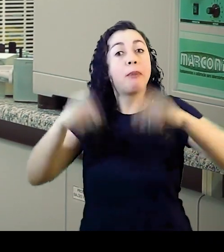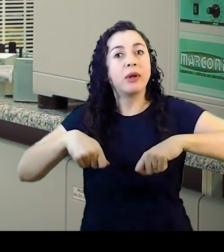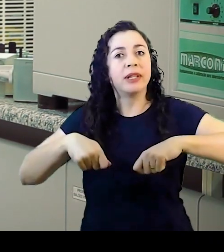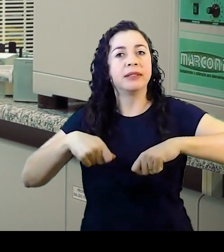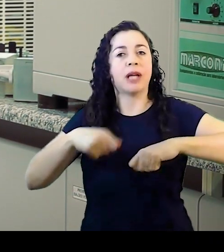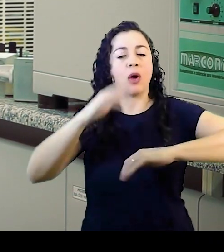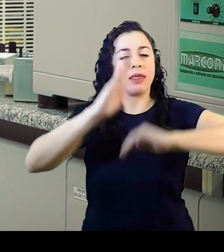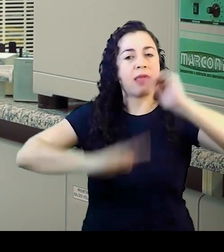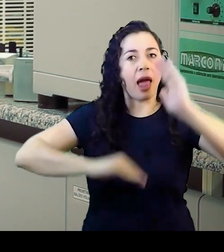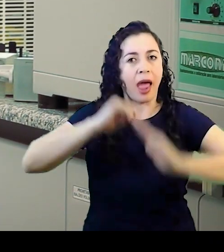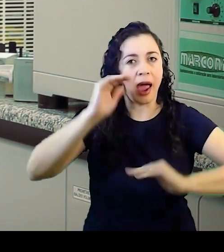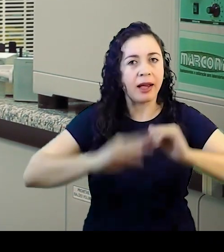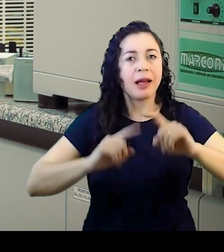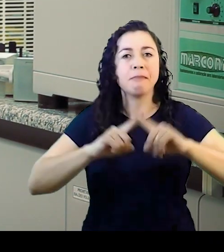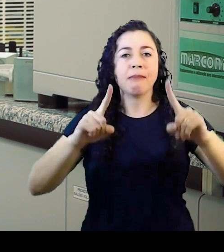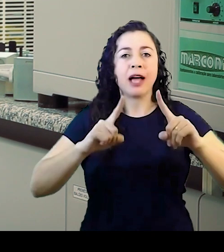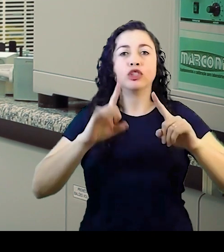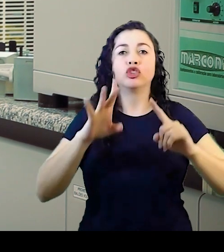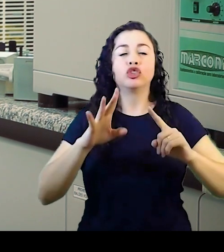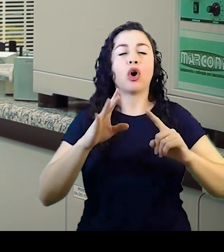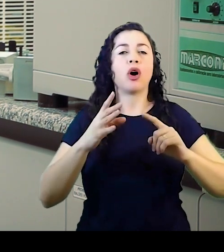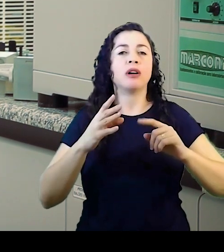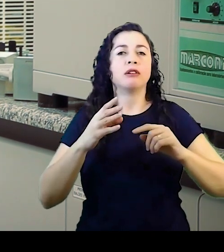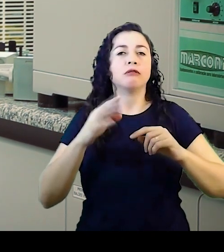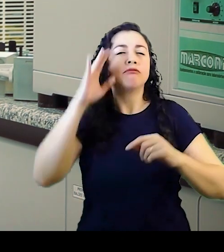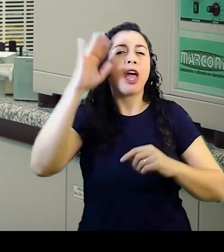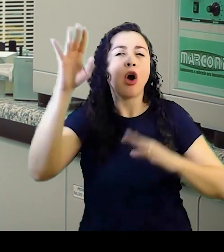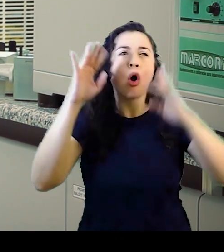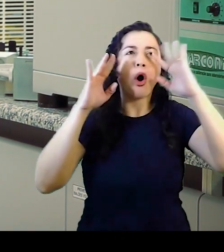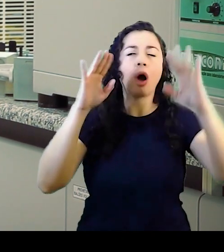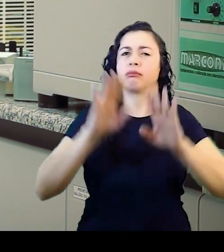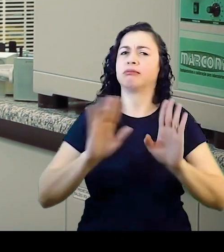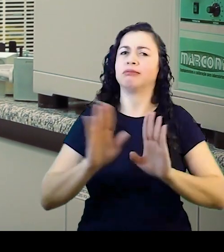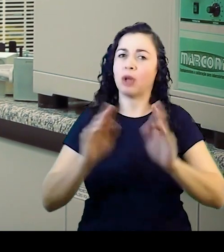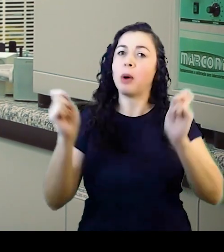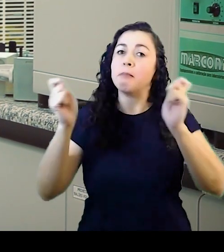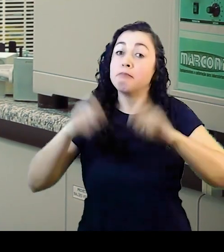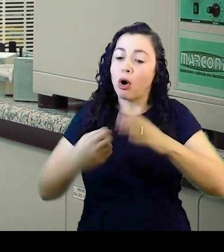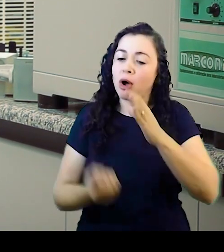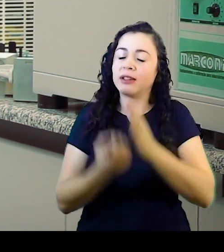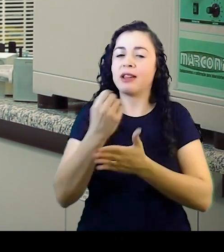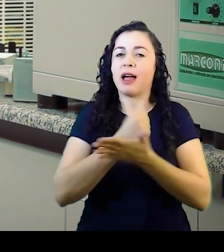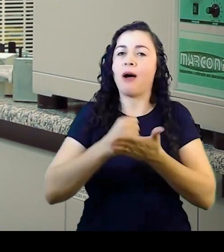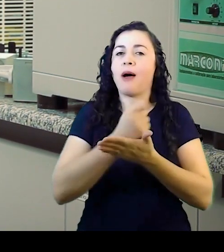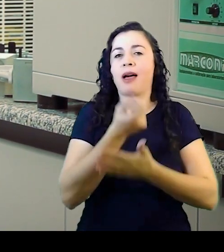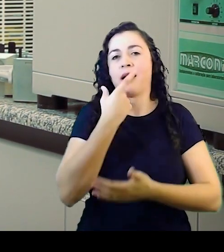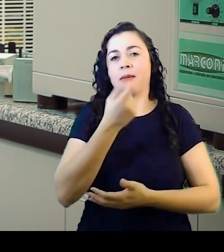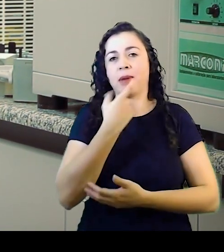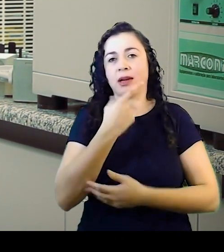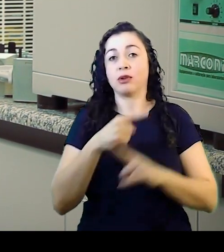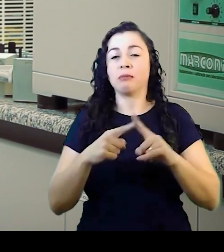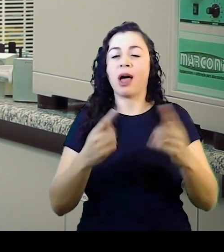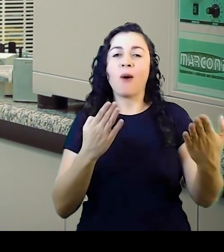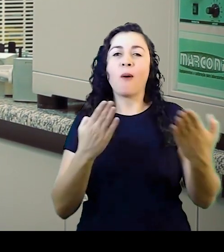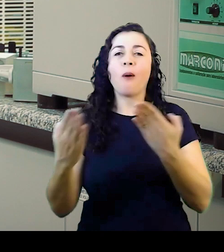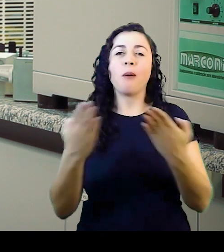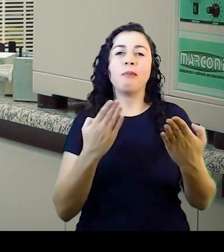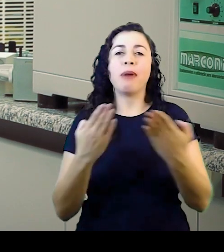it is not a theoretical technique, it is a technique that could turn out to be a drug, but, making a comparison with the drugs that are being